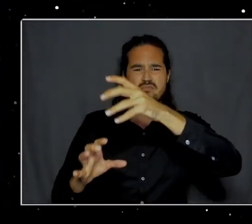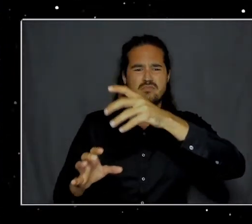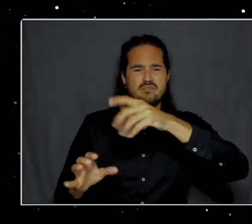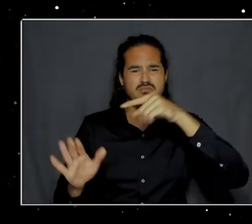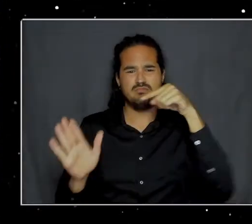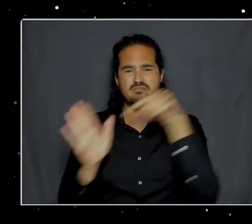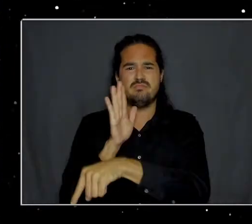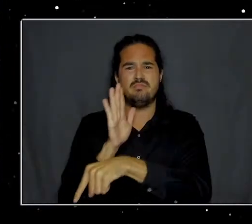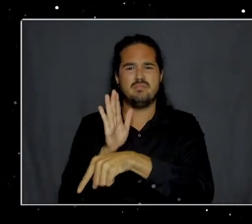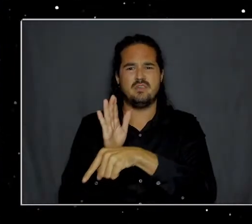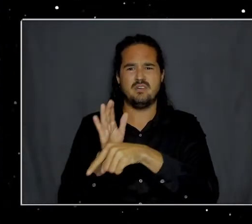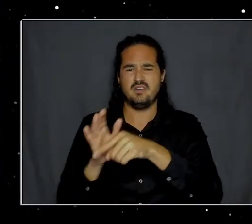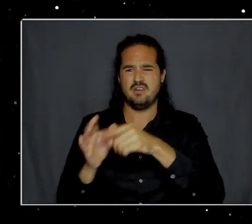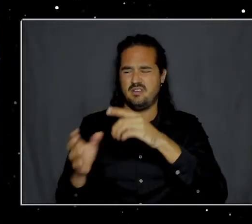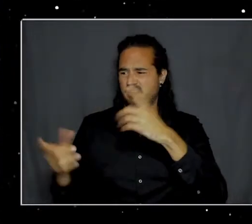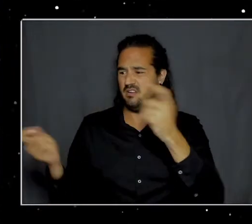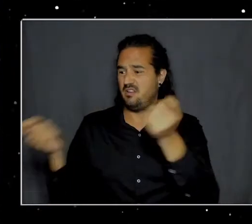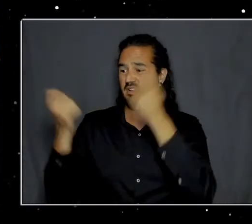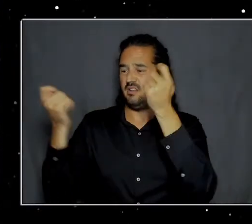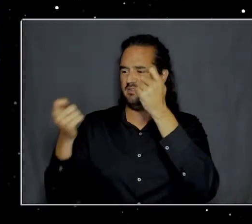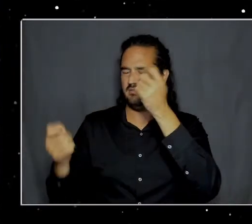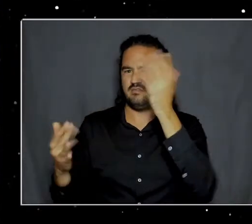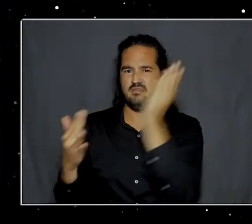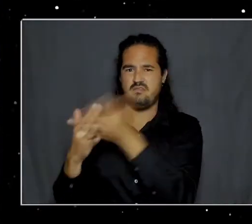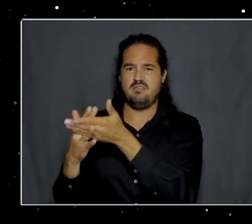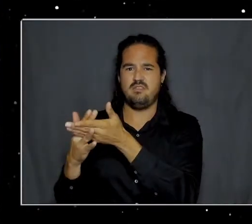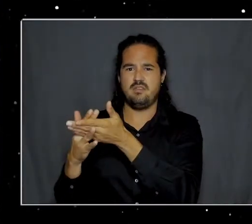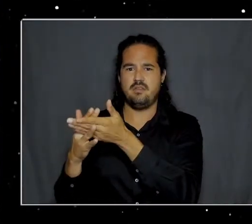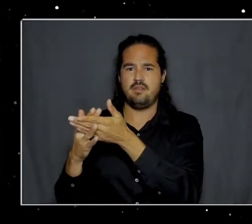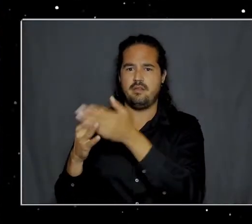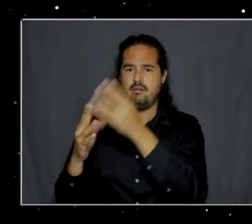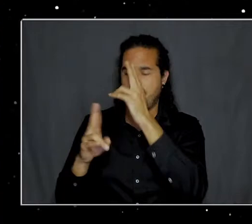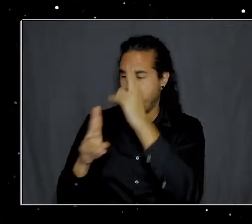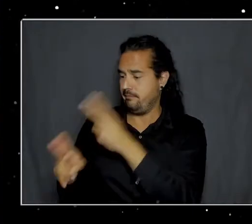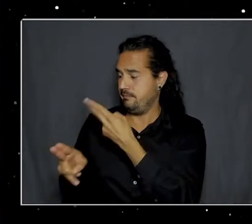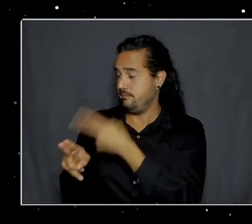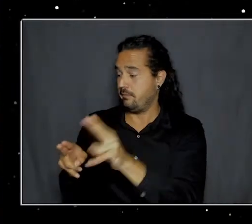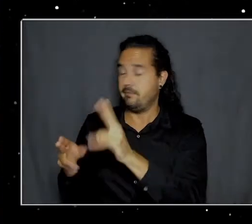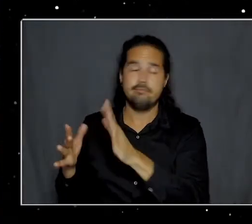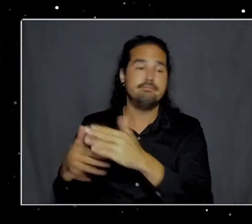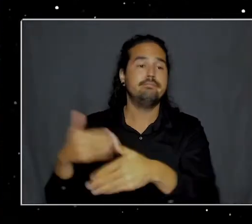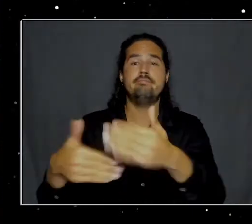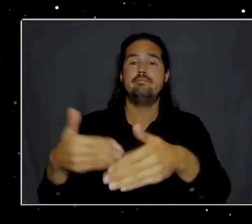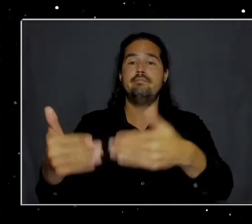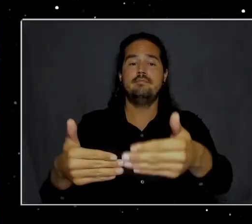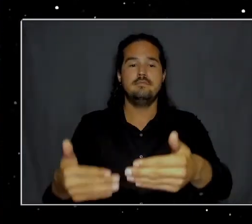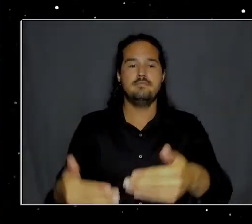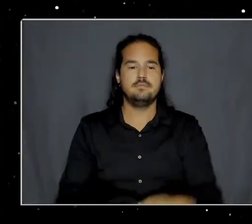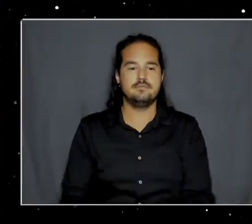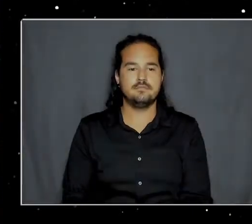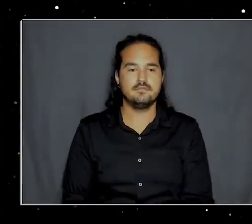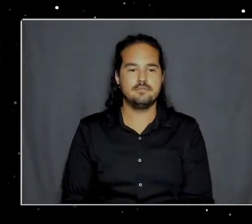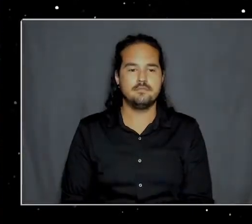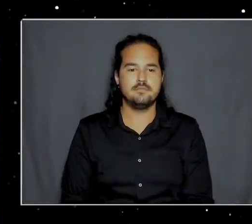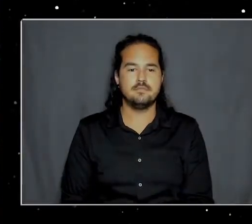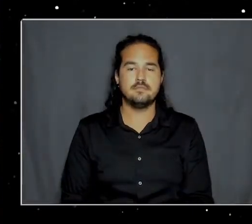MOMENTARILY THE SHOW MUST GO ON. NICKEIA HUNTER: SO THAT WHEN I'VE SERVED MY